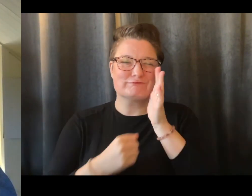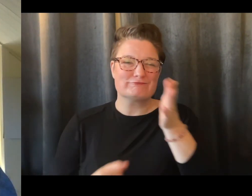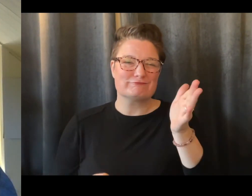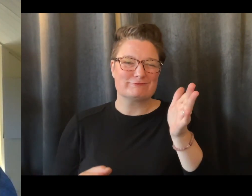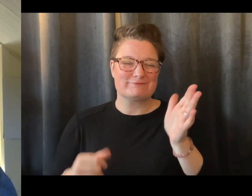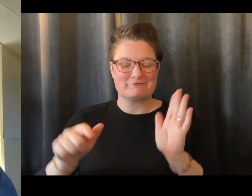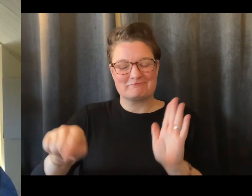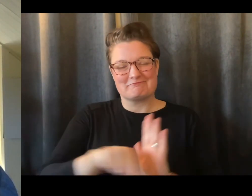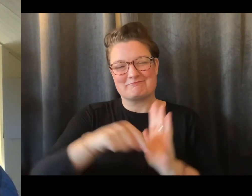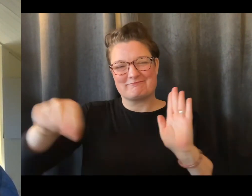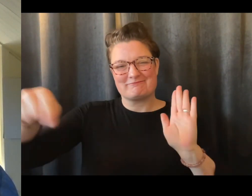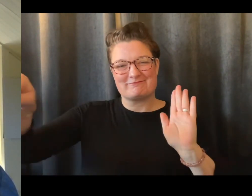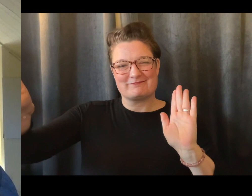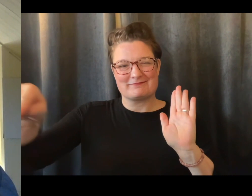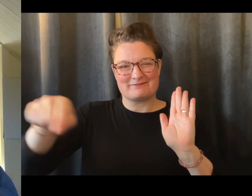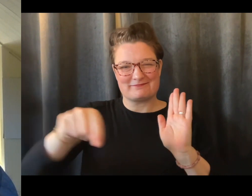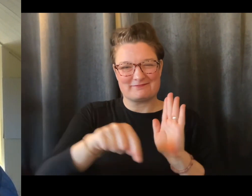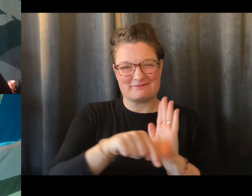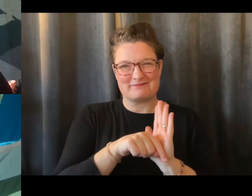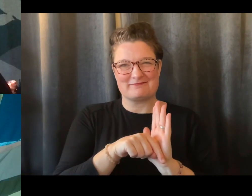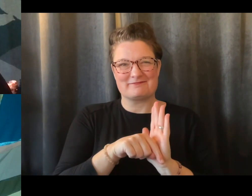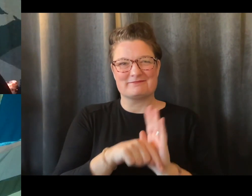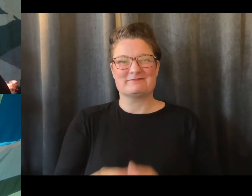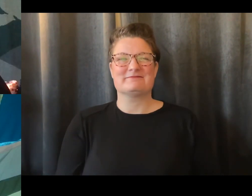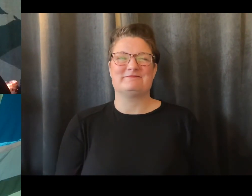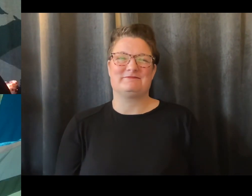Nomy: And now it's time for the segment that we call This Way to Olam Haba,